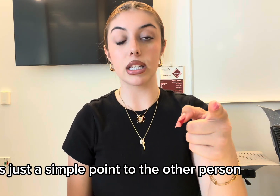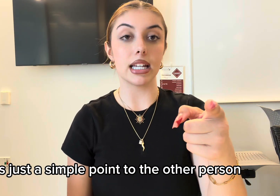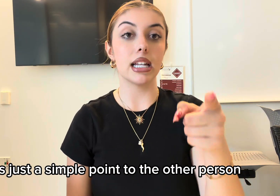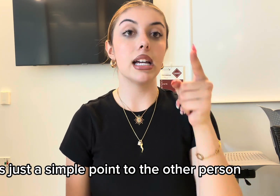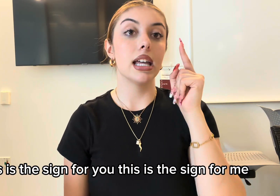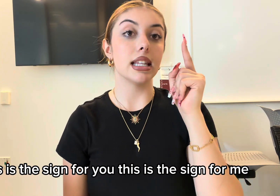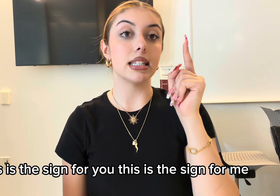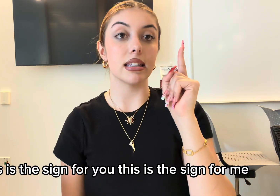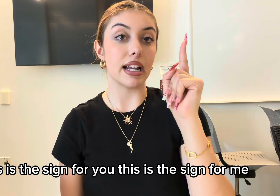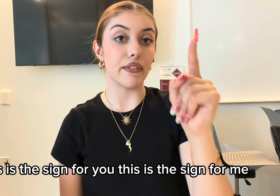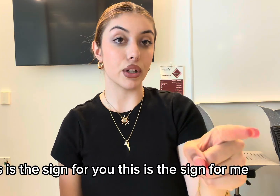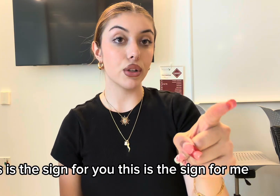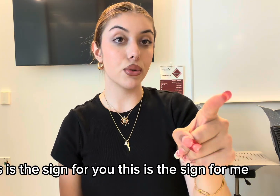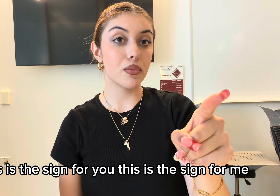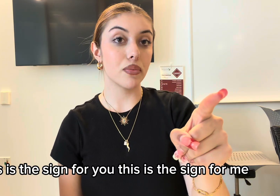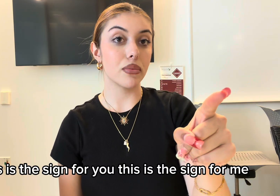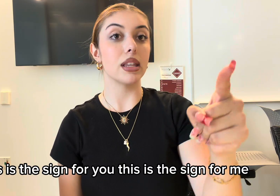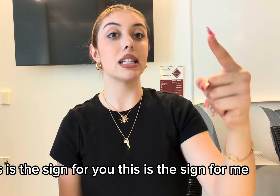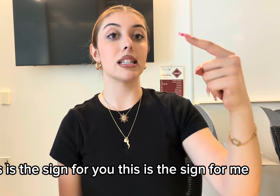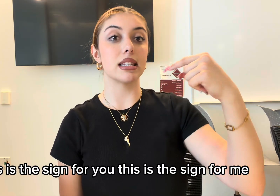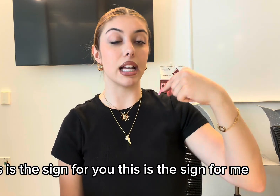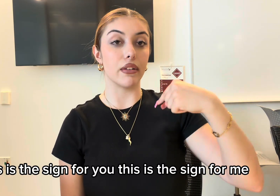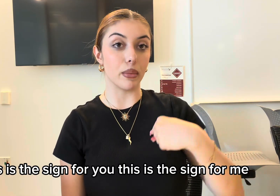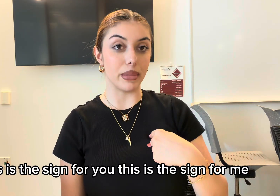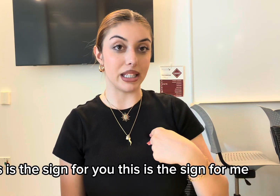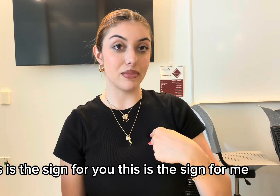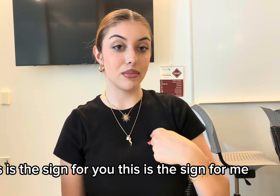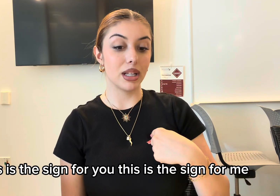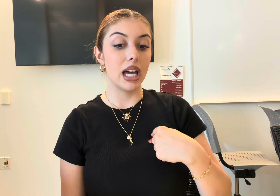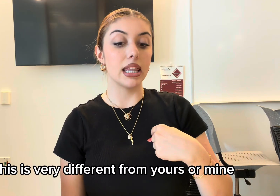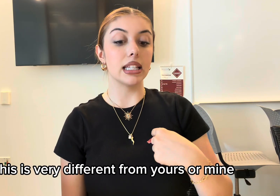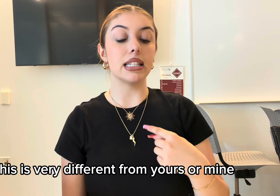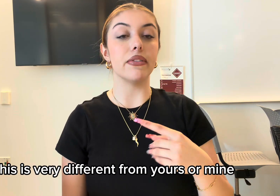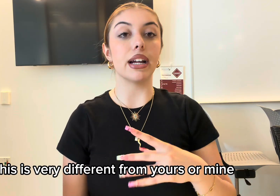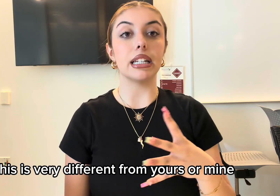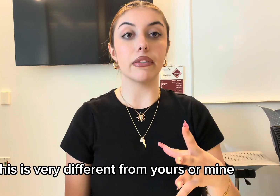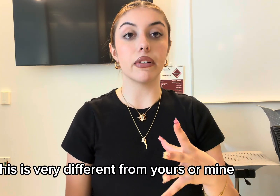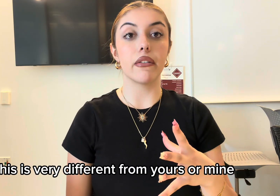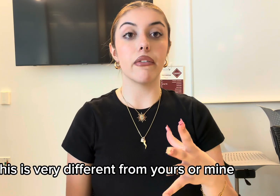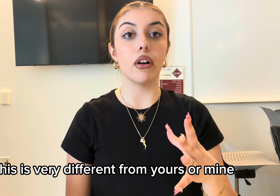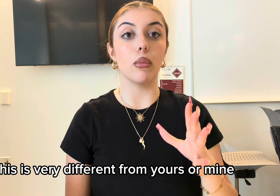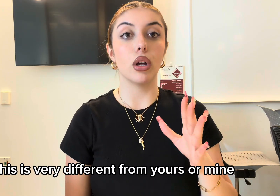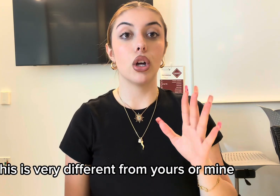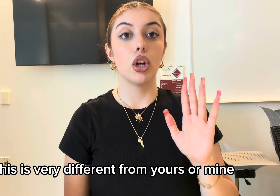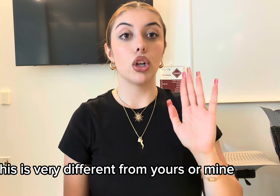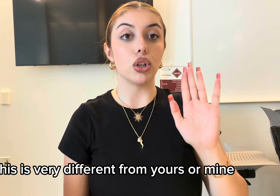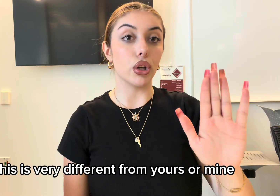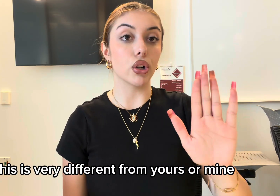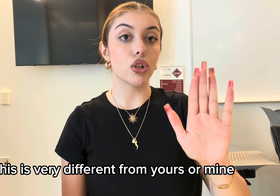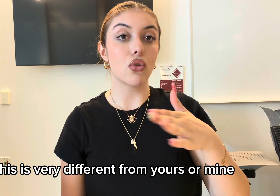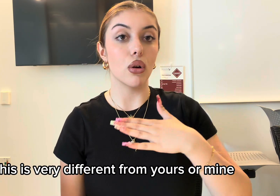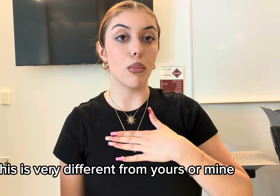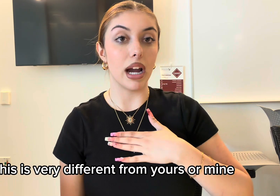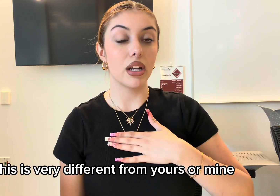person. This is a sign for you. This is the sign for me. This is very different from yours or mine,